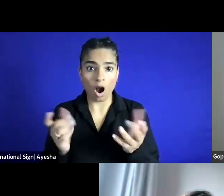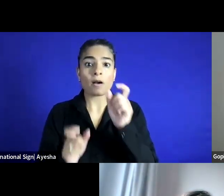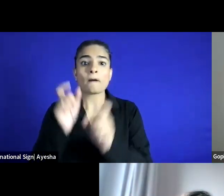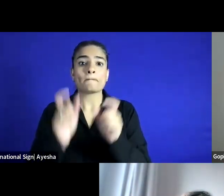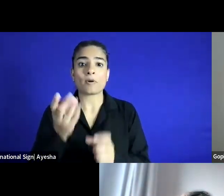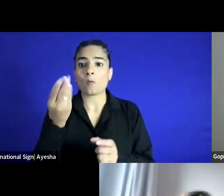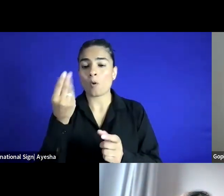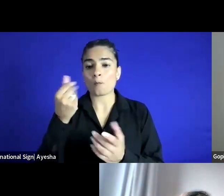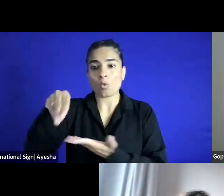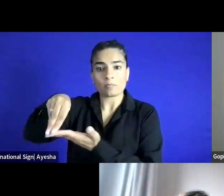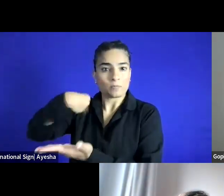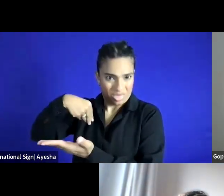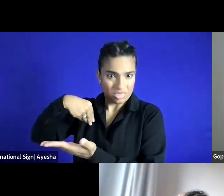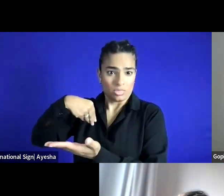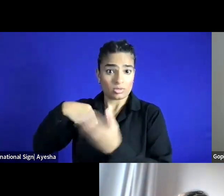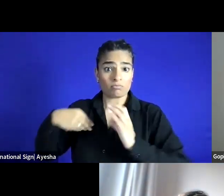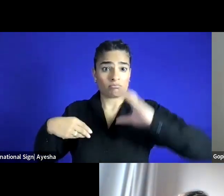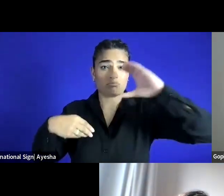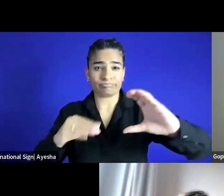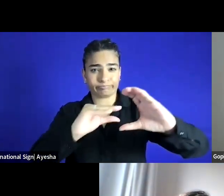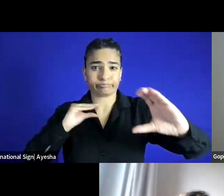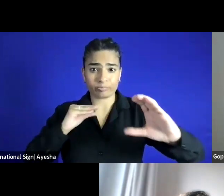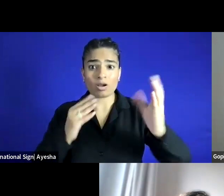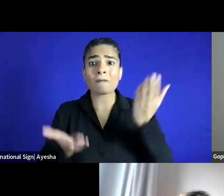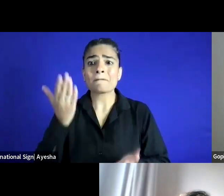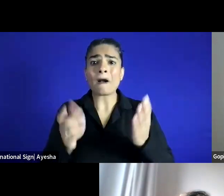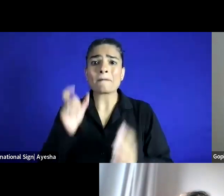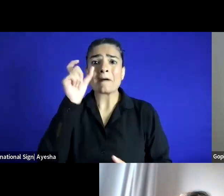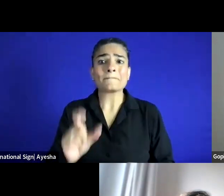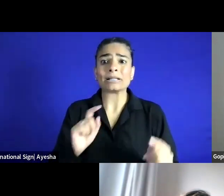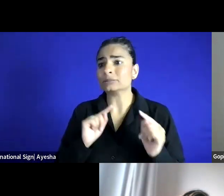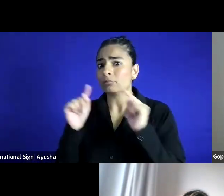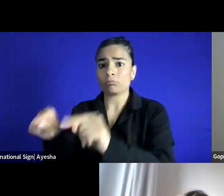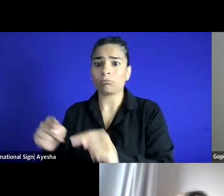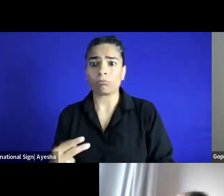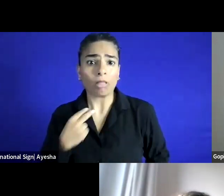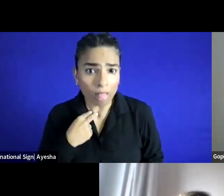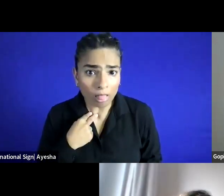maybe just once over on the with the fast track is and why it's important, for to